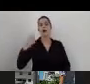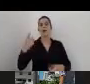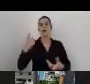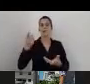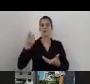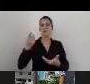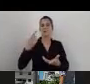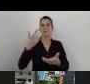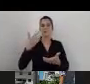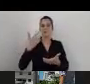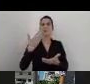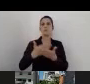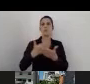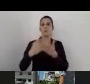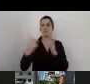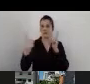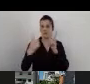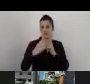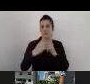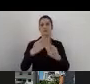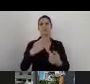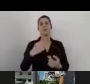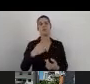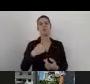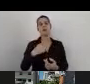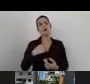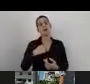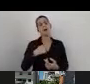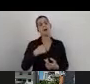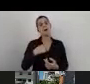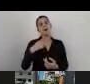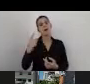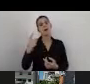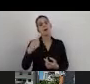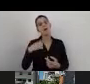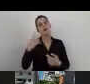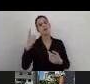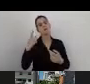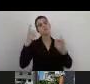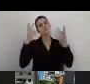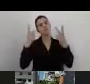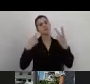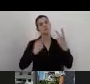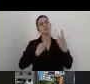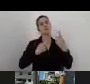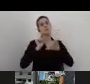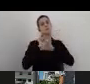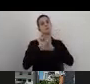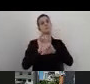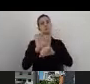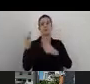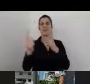I consider myself to be a professional accessibility advocate. I used to work for six years as their head of